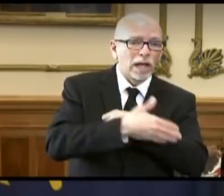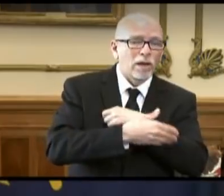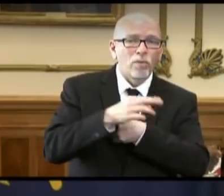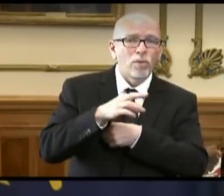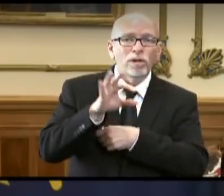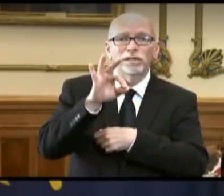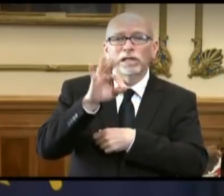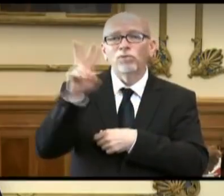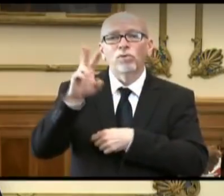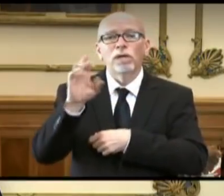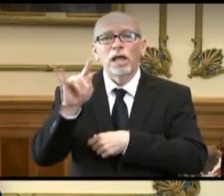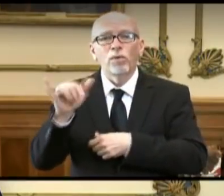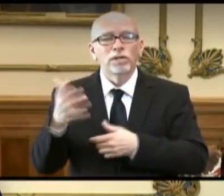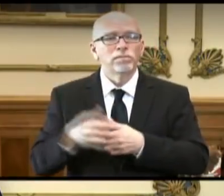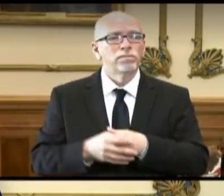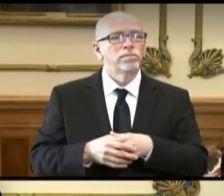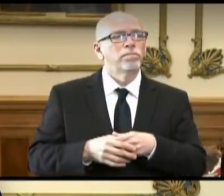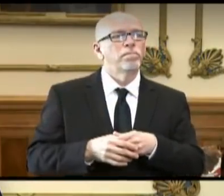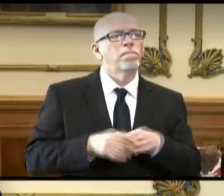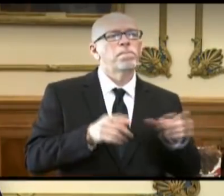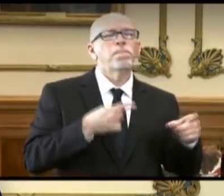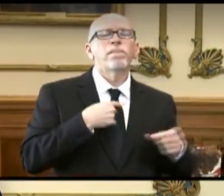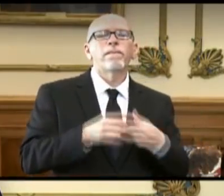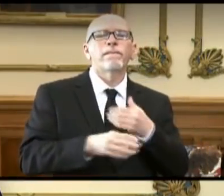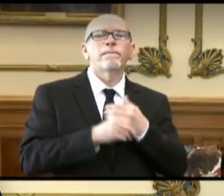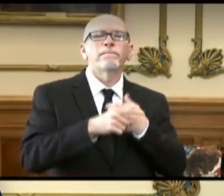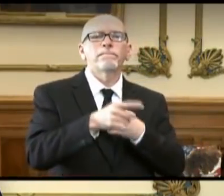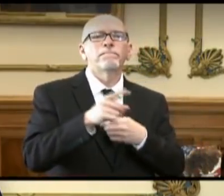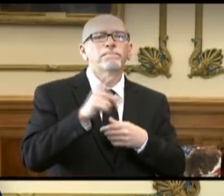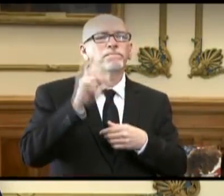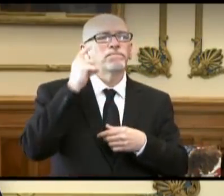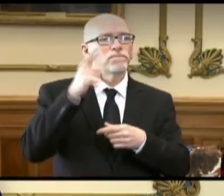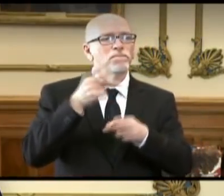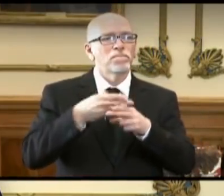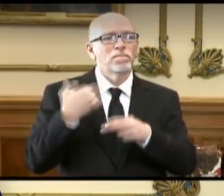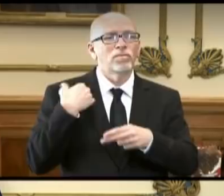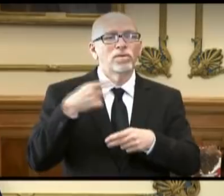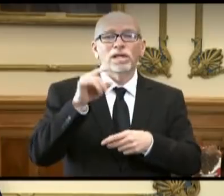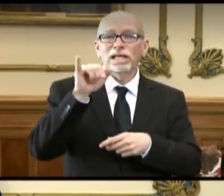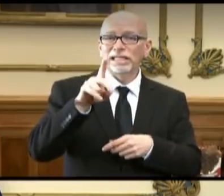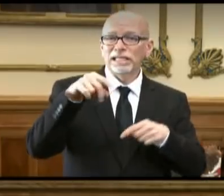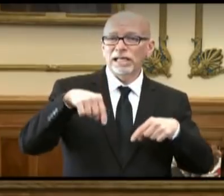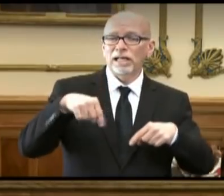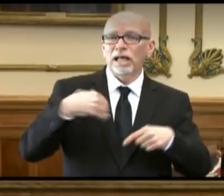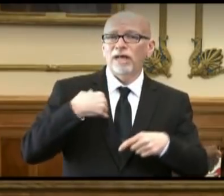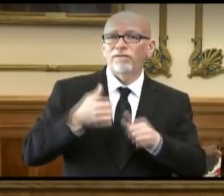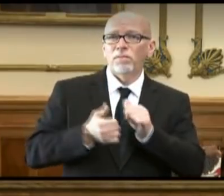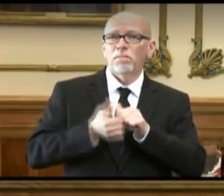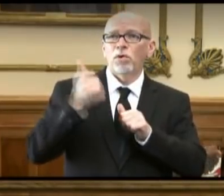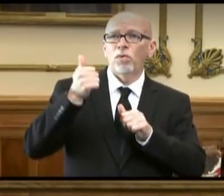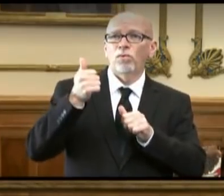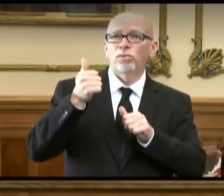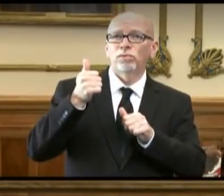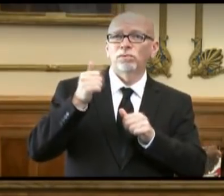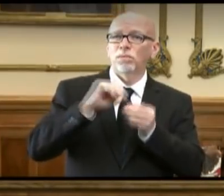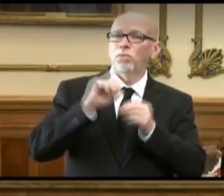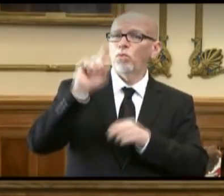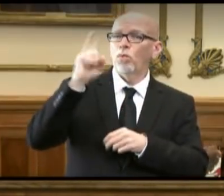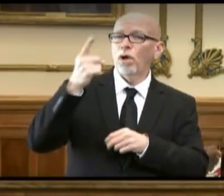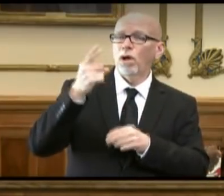COMPANY WITH THE WORKFORCE THEY NEED TO GROW, WHETHER YOU ARE IN ONE COUNTY OR 91 OTHERS. GOVERNOR, IF I MIGHT ADD,